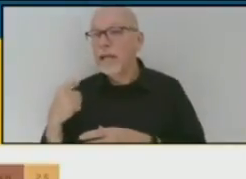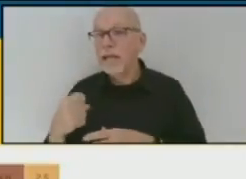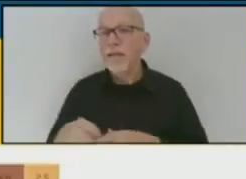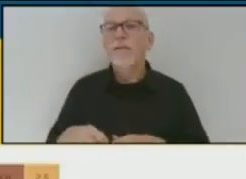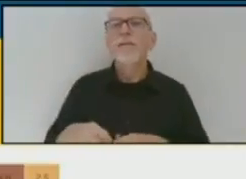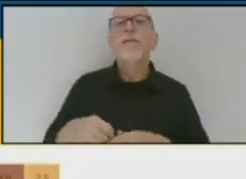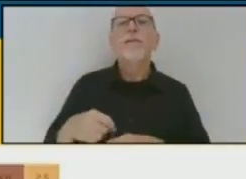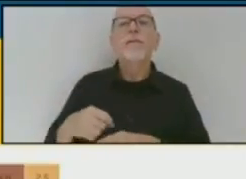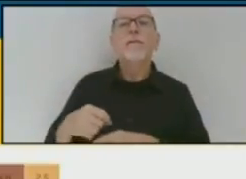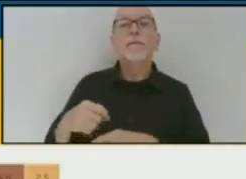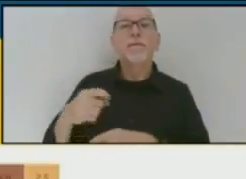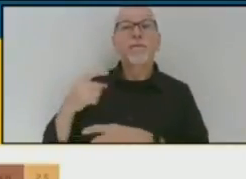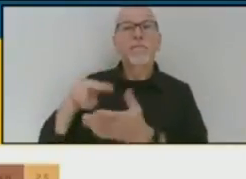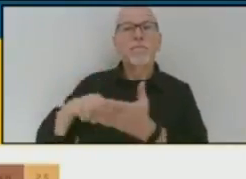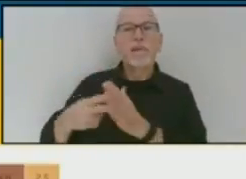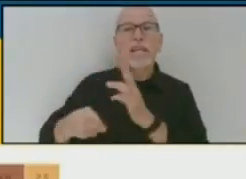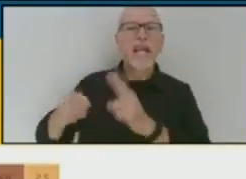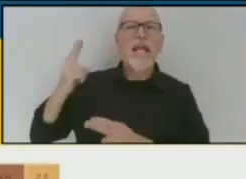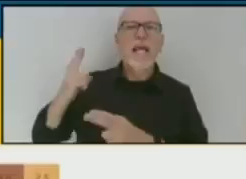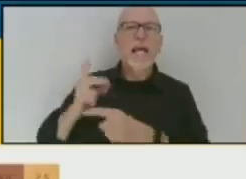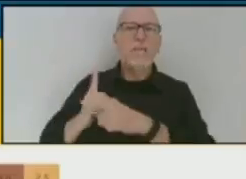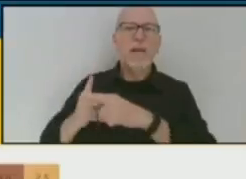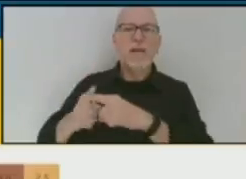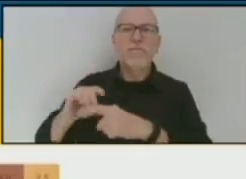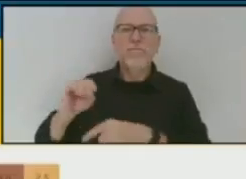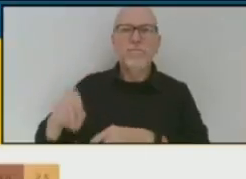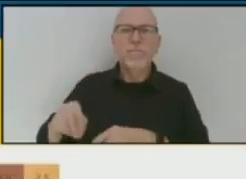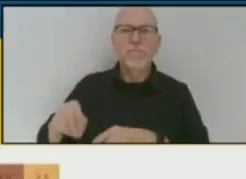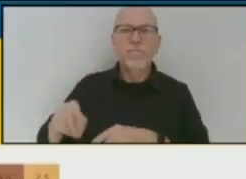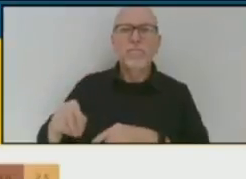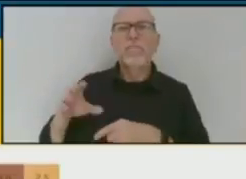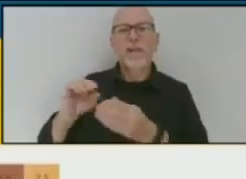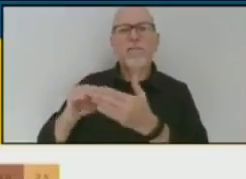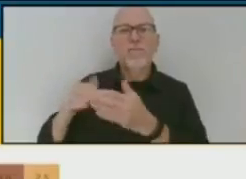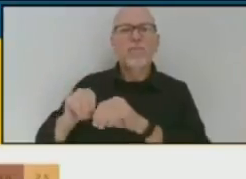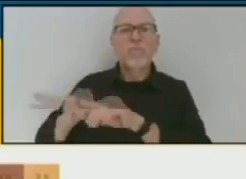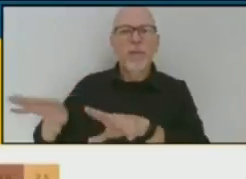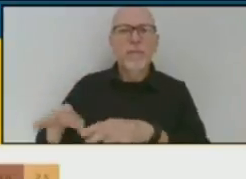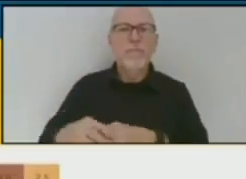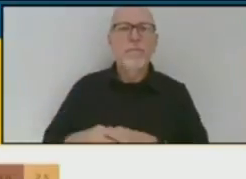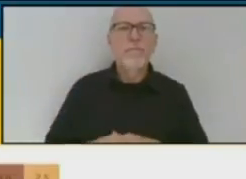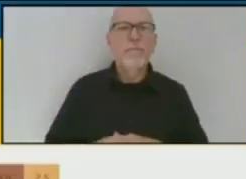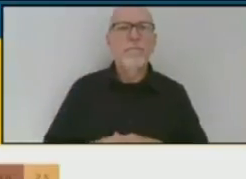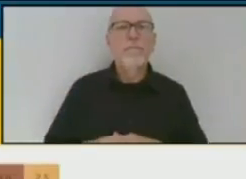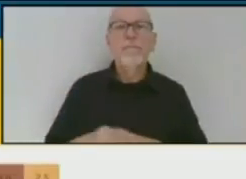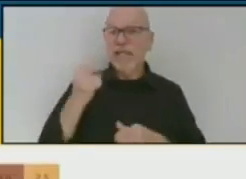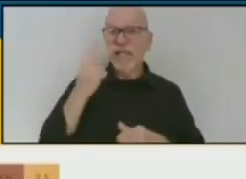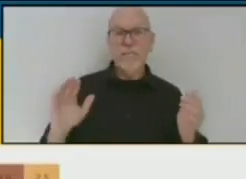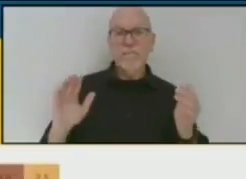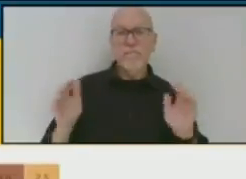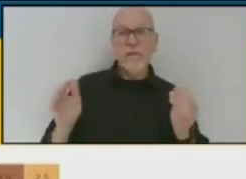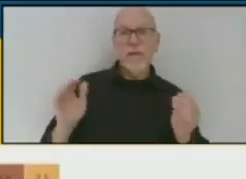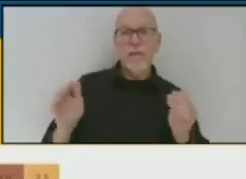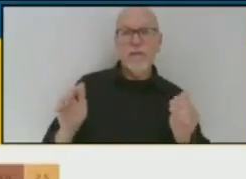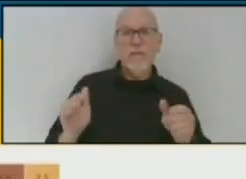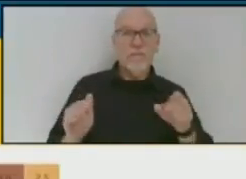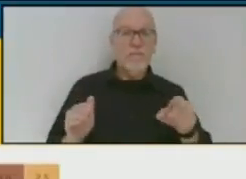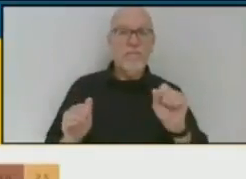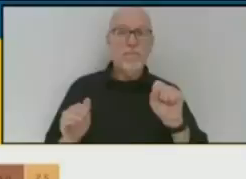WORSHIP REMOTELY. THE GOVERNOR'S ORDER WILL LAST THROUGH THANKSGIVING, AND HE'S ASKING HOOSIERS TO RESTRICT HOLIDAY GATHERINGS TO IMMEDIATE FAMILY, AND TRAVEL ONLY IF NECESSARY.